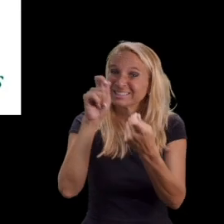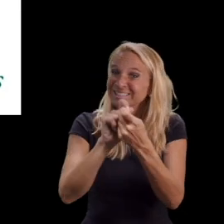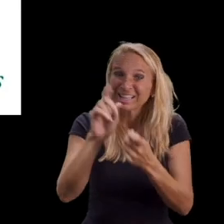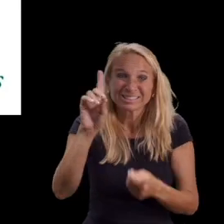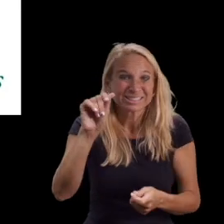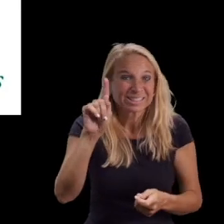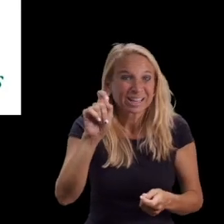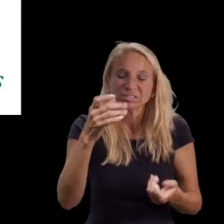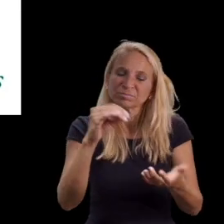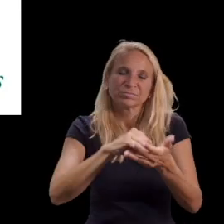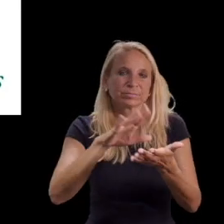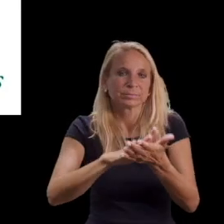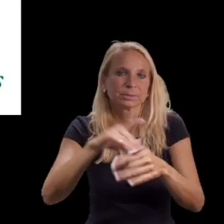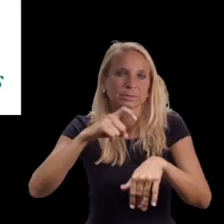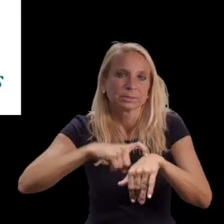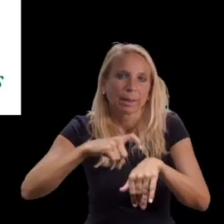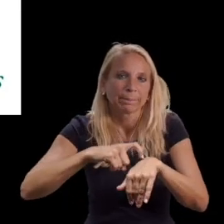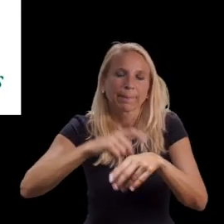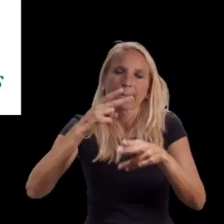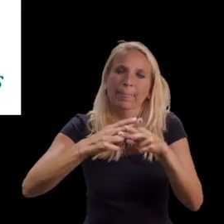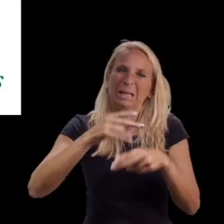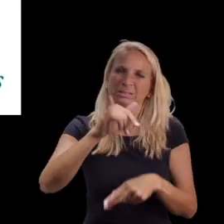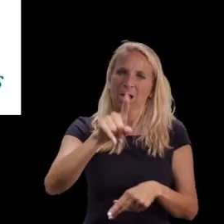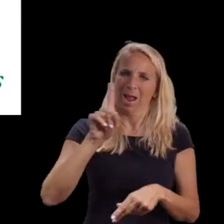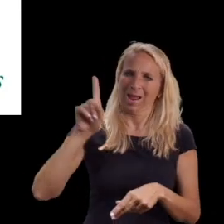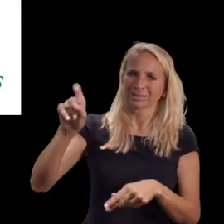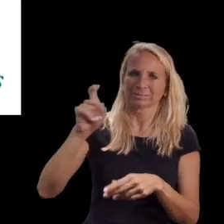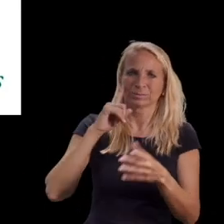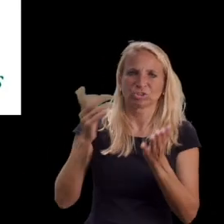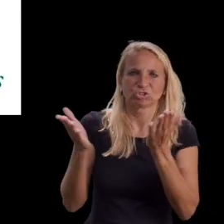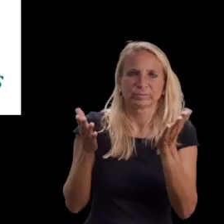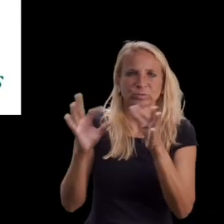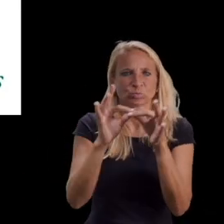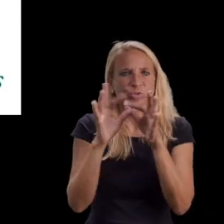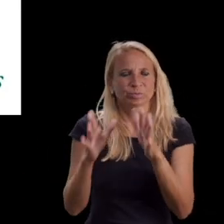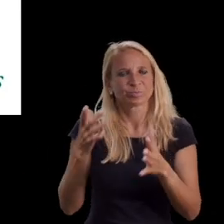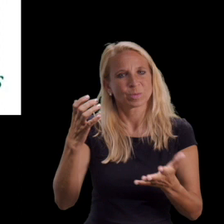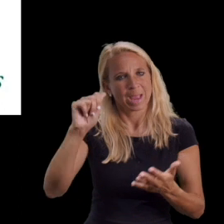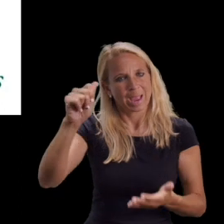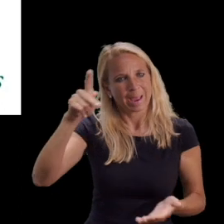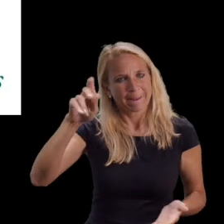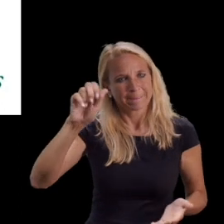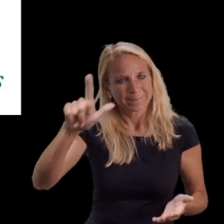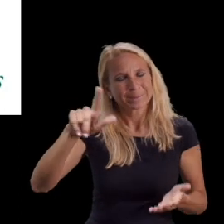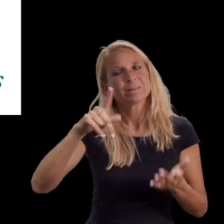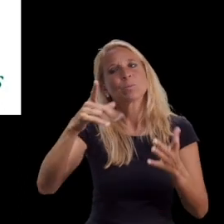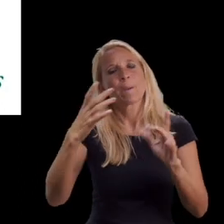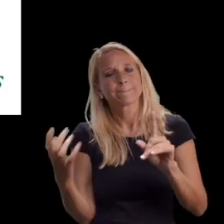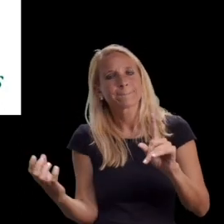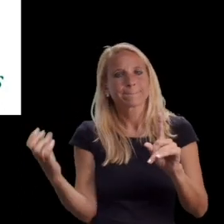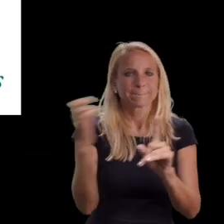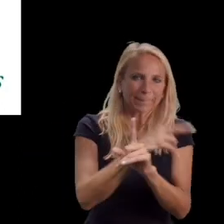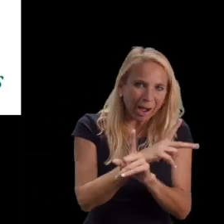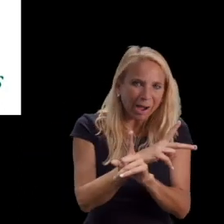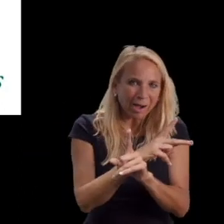just put the time, mention that you asked your service coordinator for an appeal just so that you can go back,